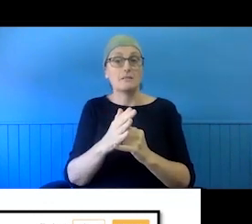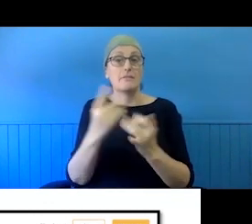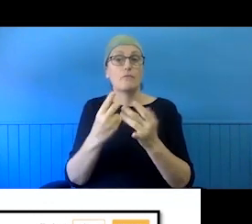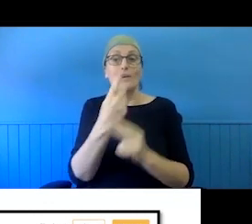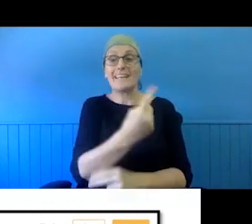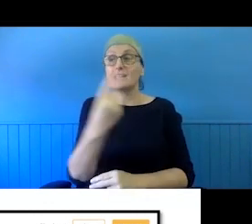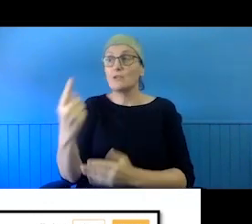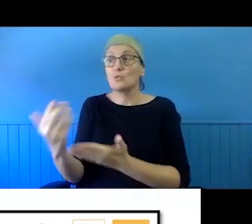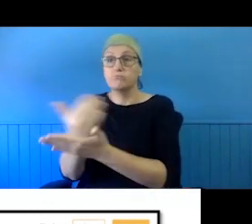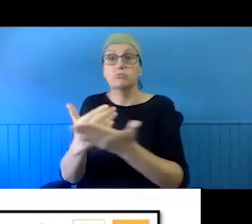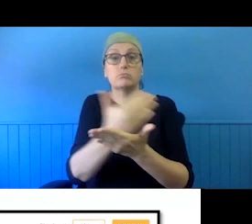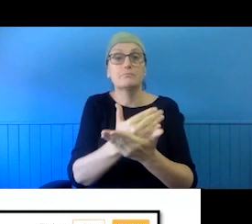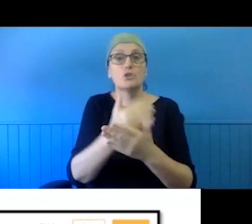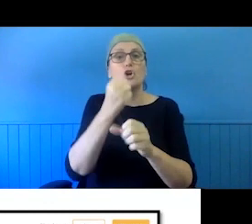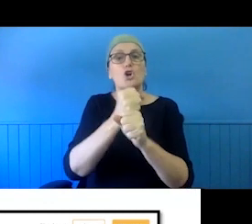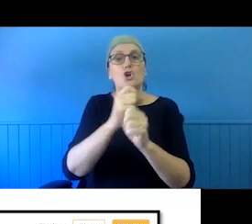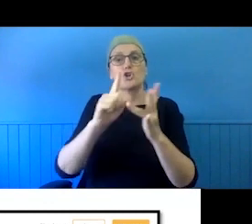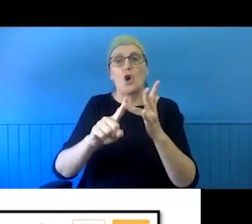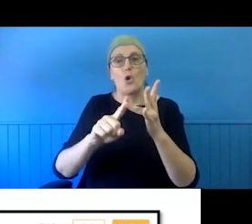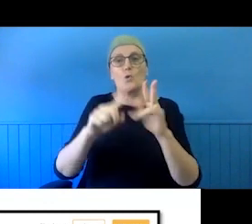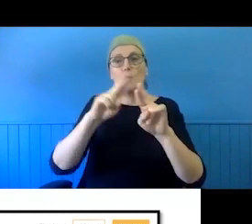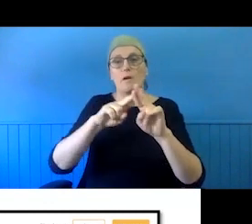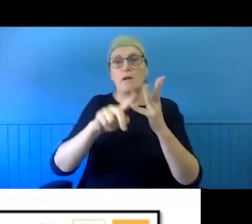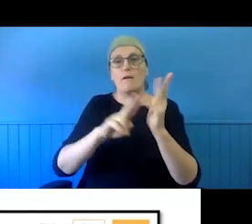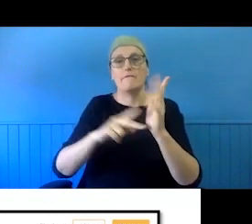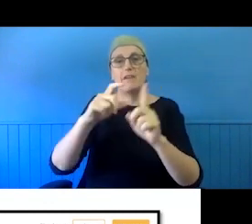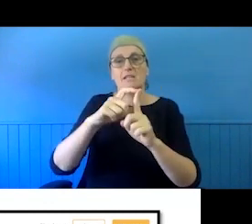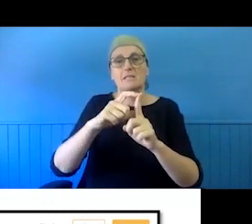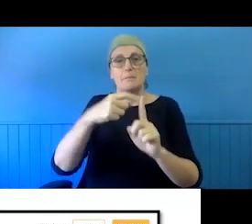individuals to use. They've raised $9 billion from 120 million donors.